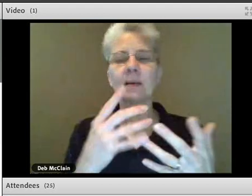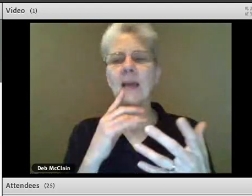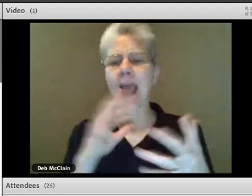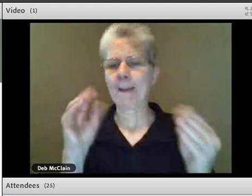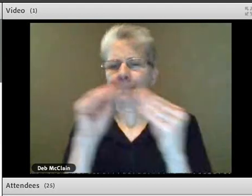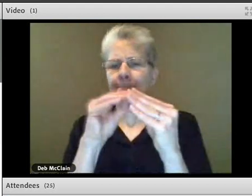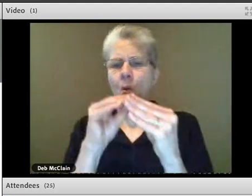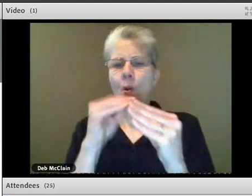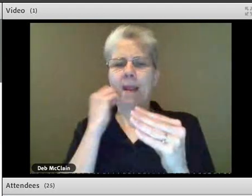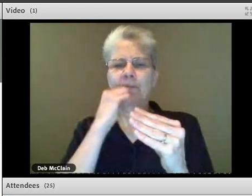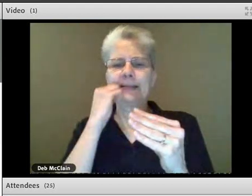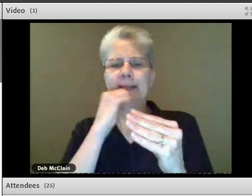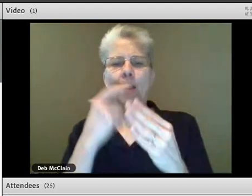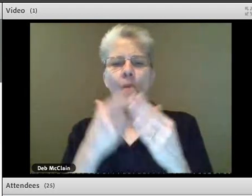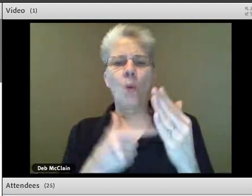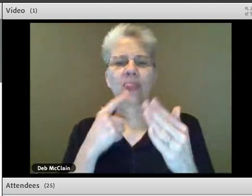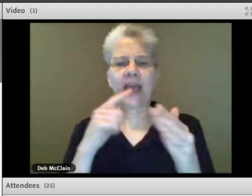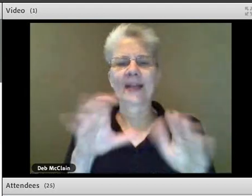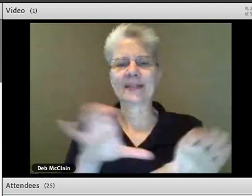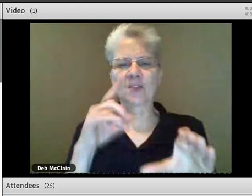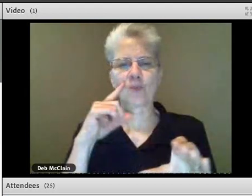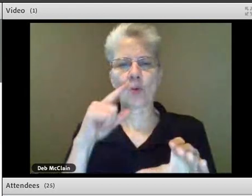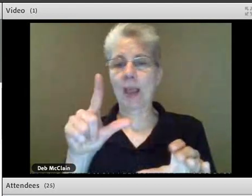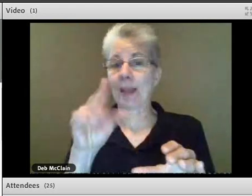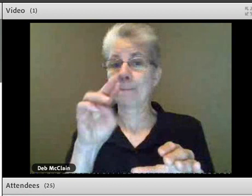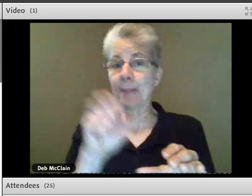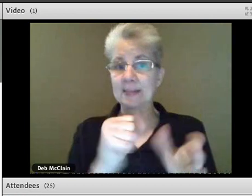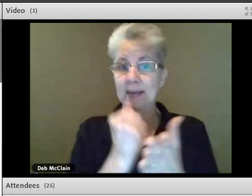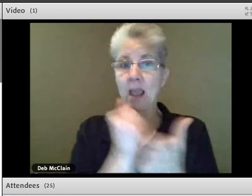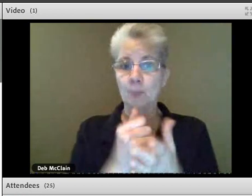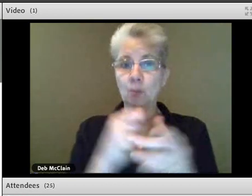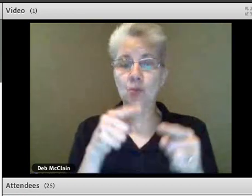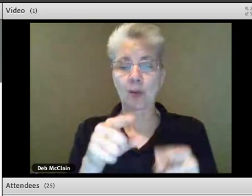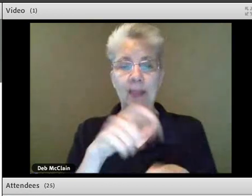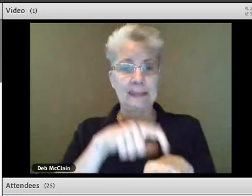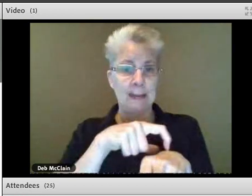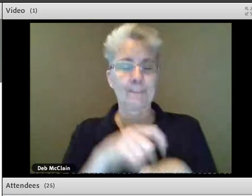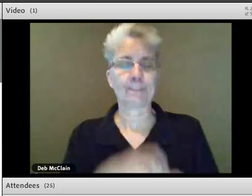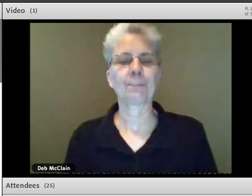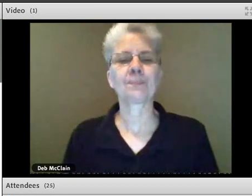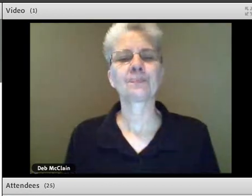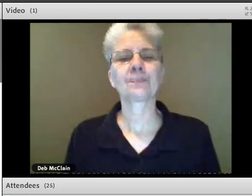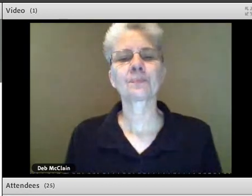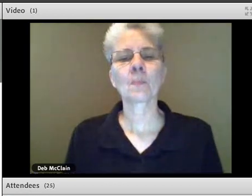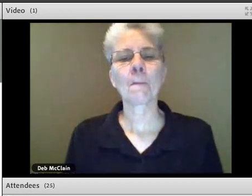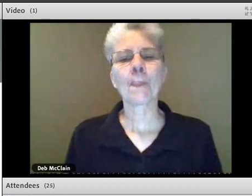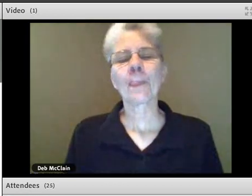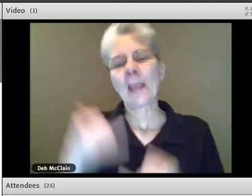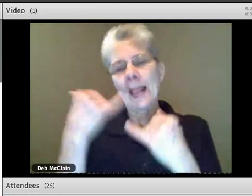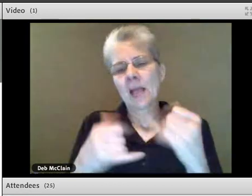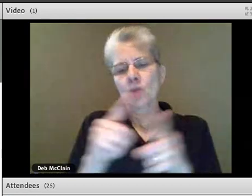day-in-and-day-out what that employee does when you're doing that 2-week transition. And then lastly, it also helps with making sure